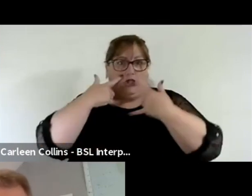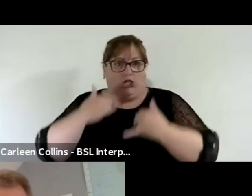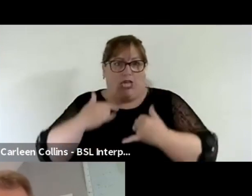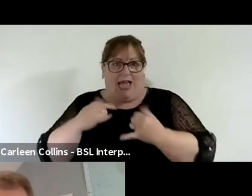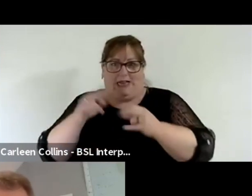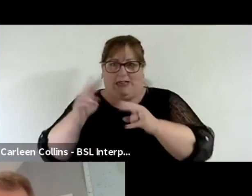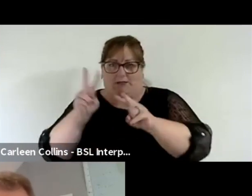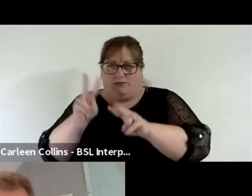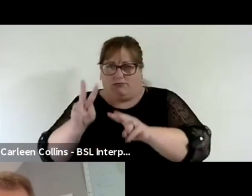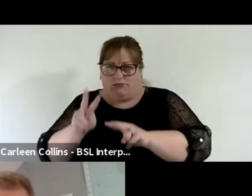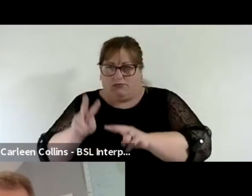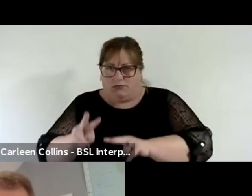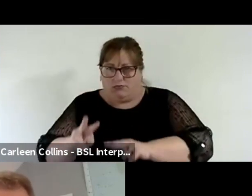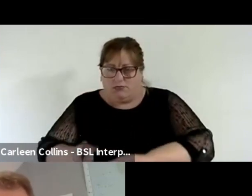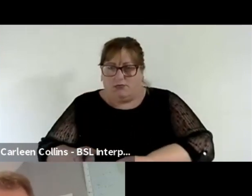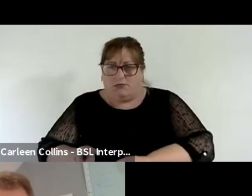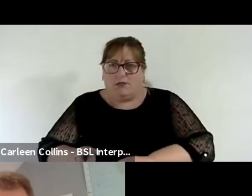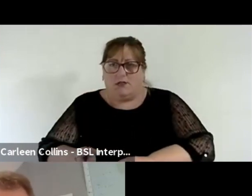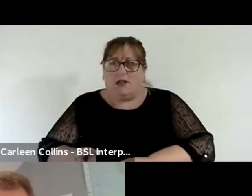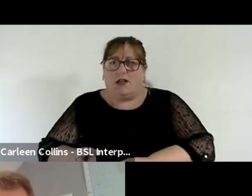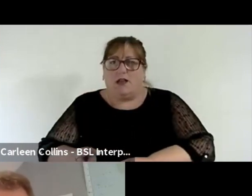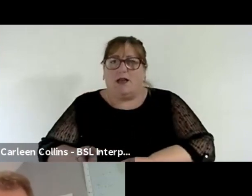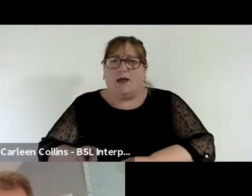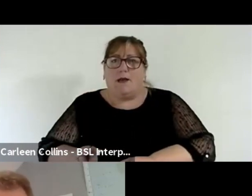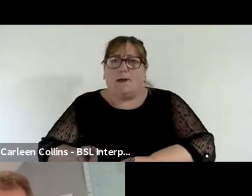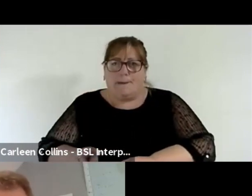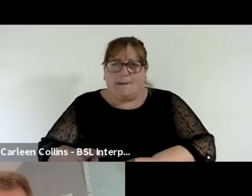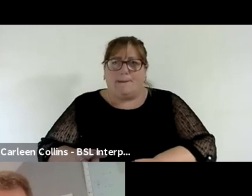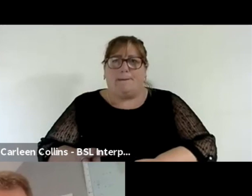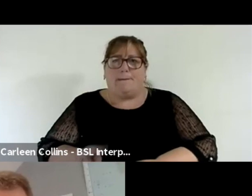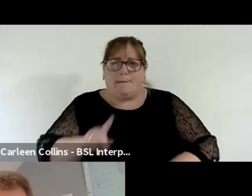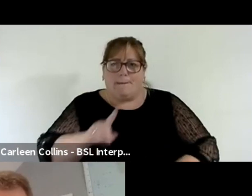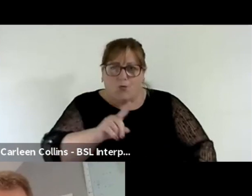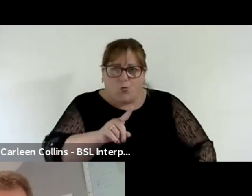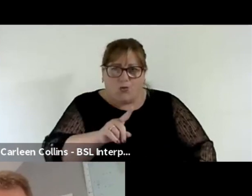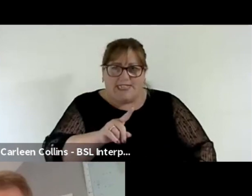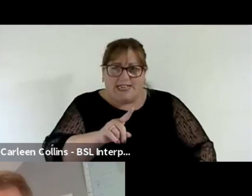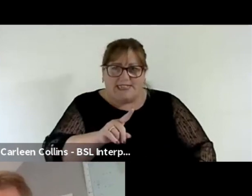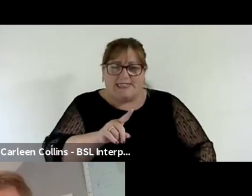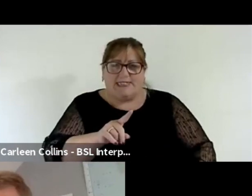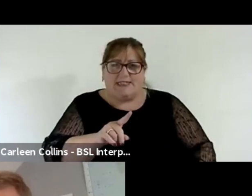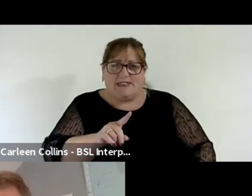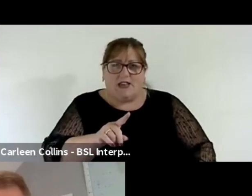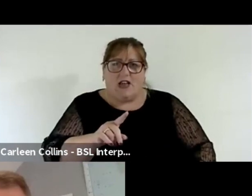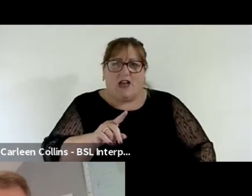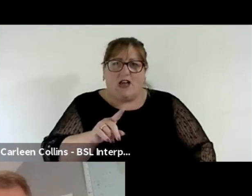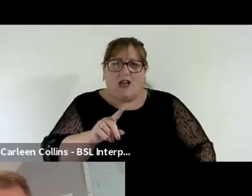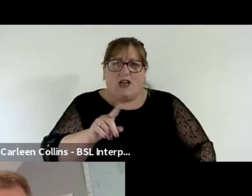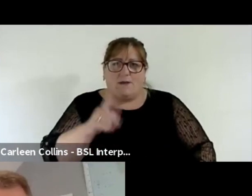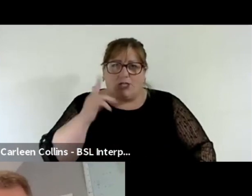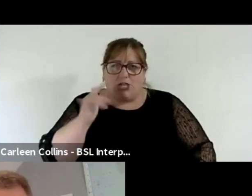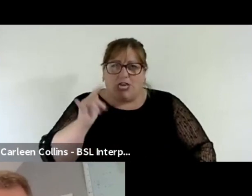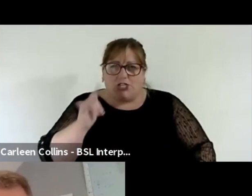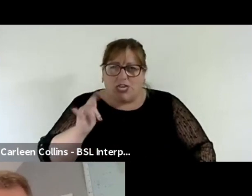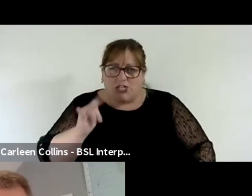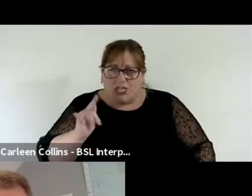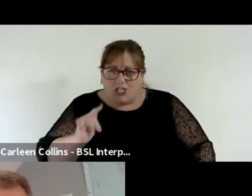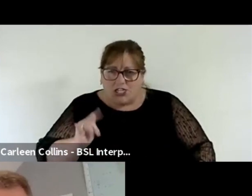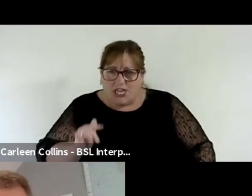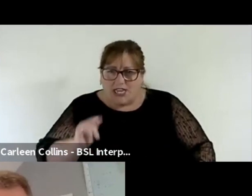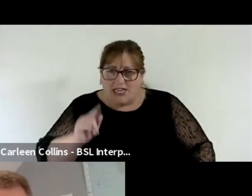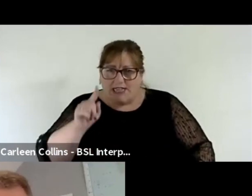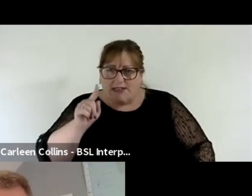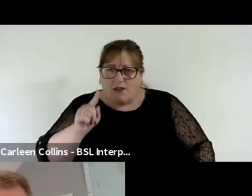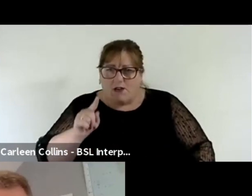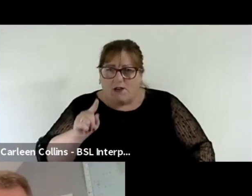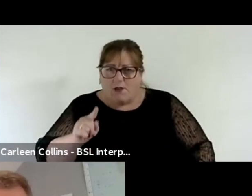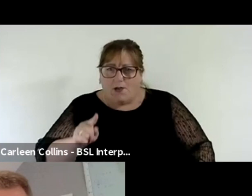Yes, I am going through them. If you could bear with me.